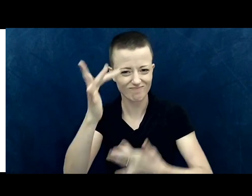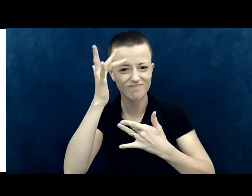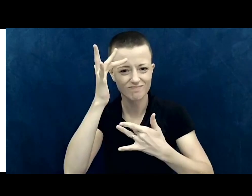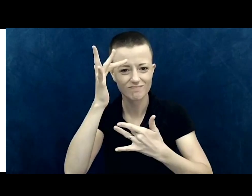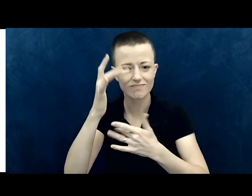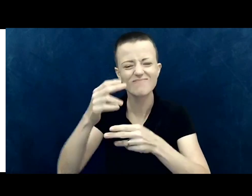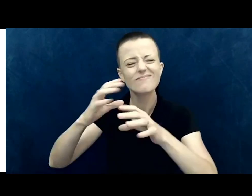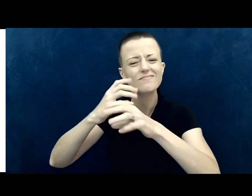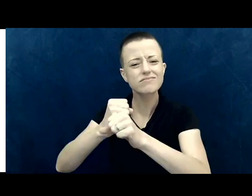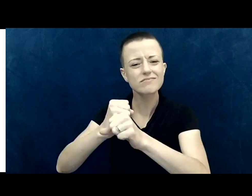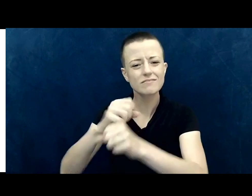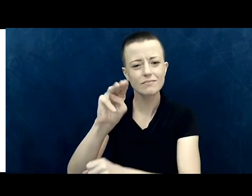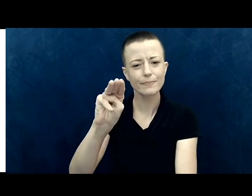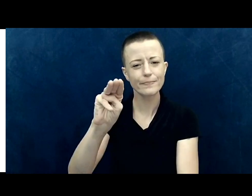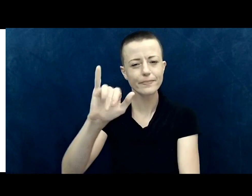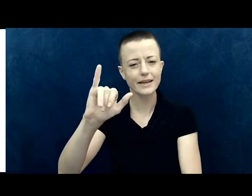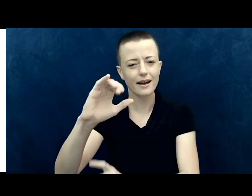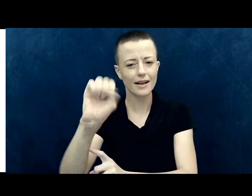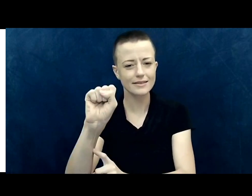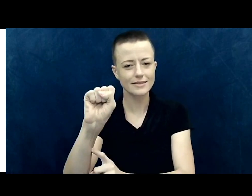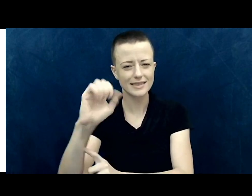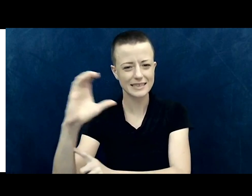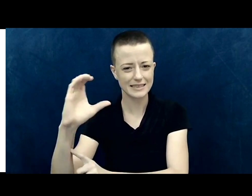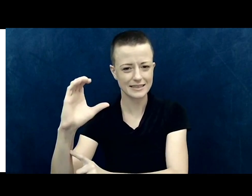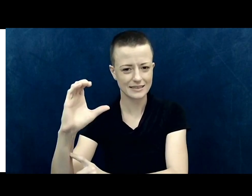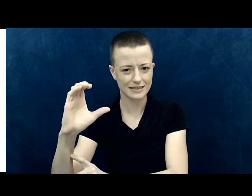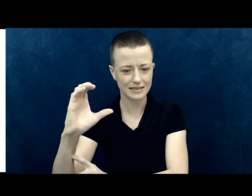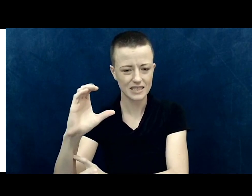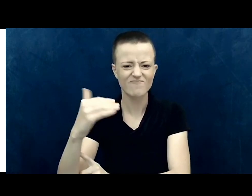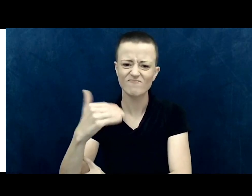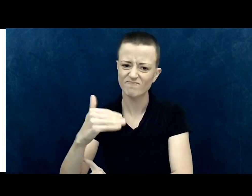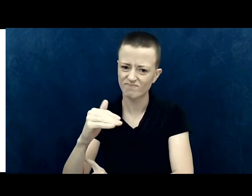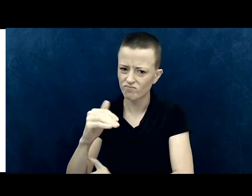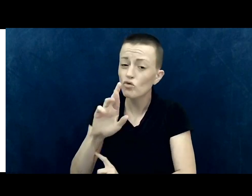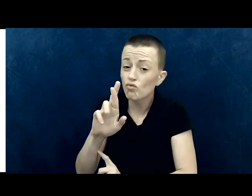It’s a rare condition associated with COVID-19 that affects different body parts,